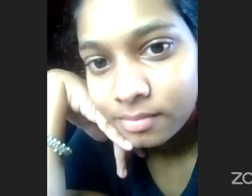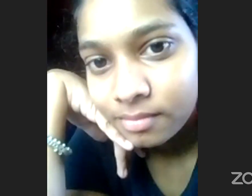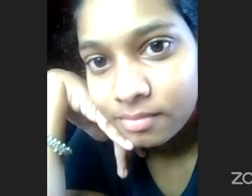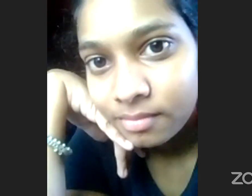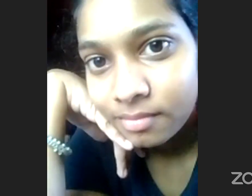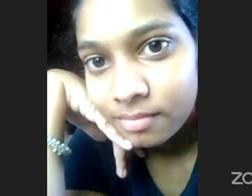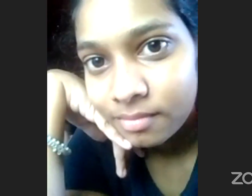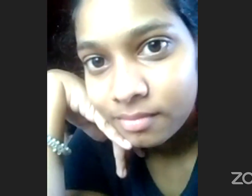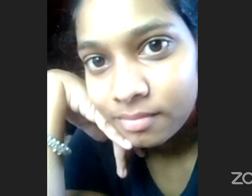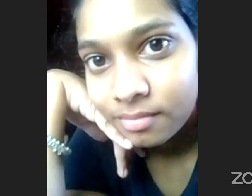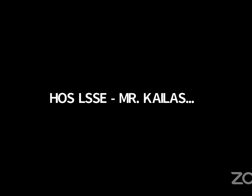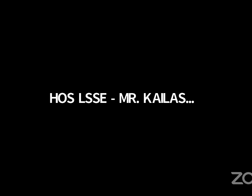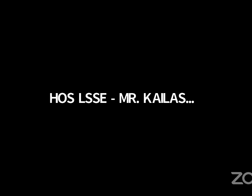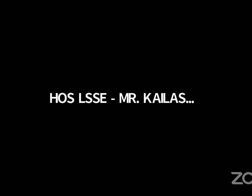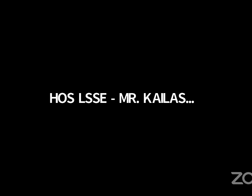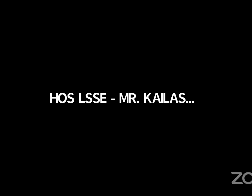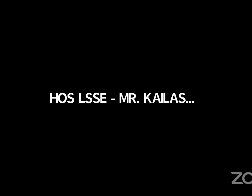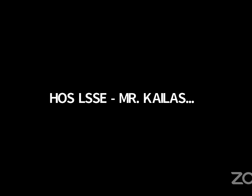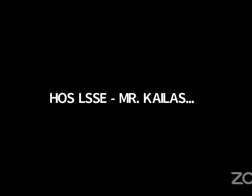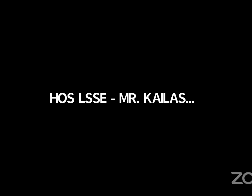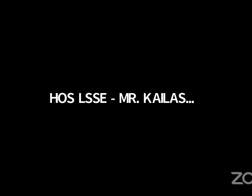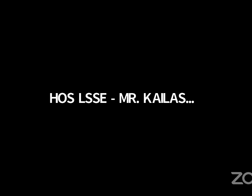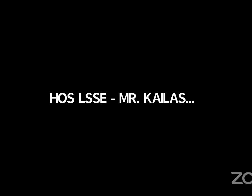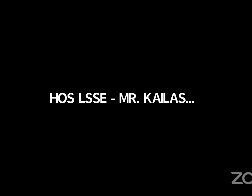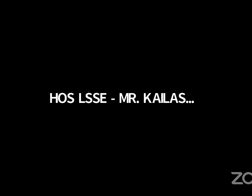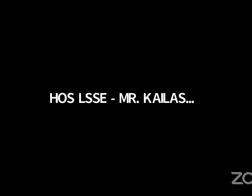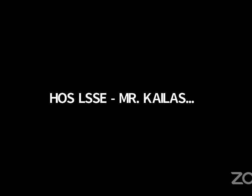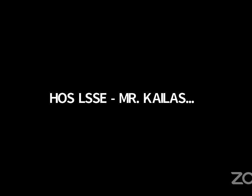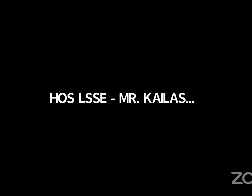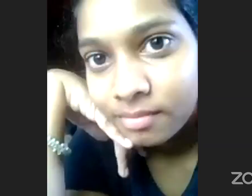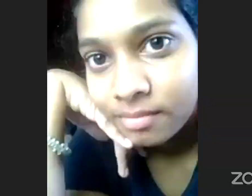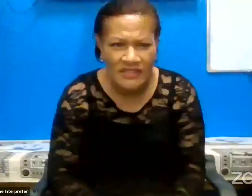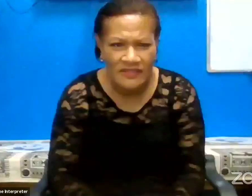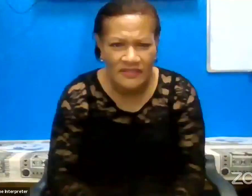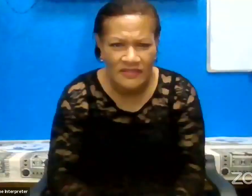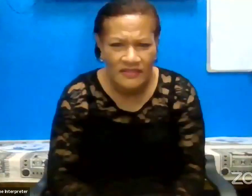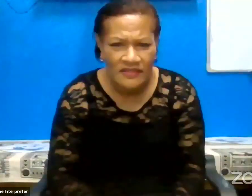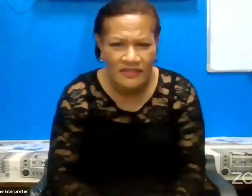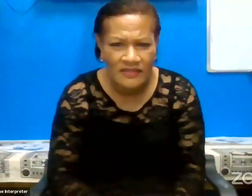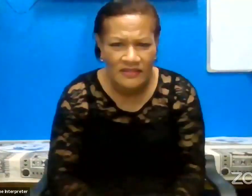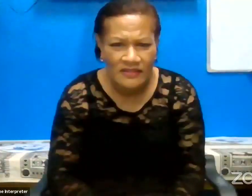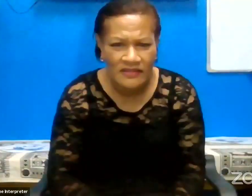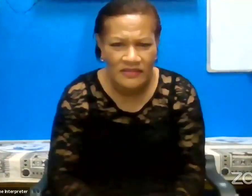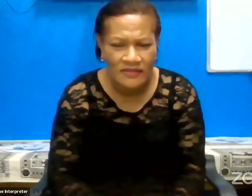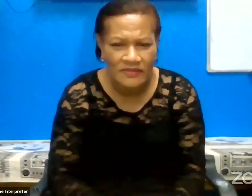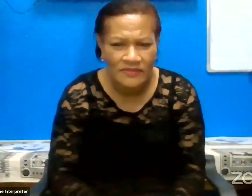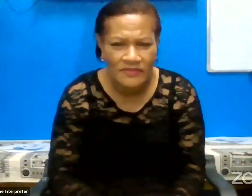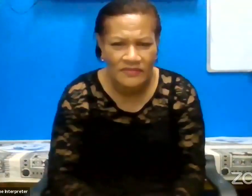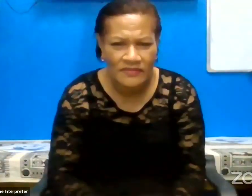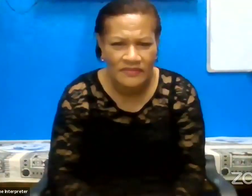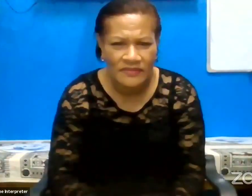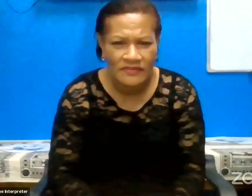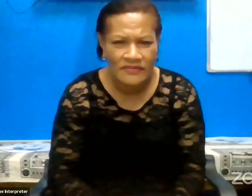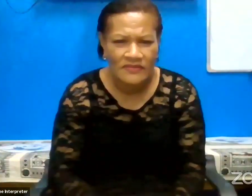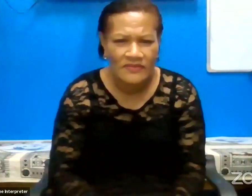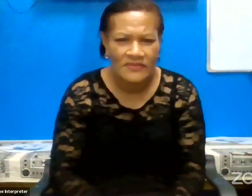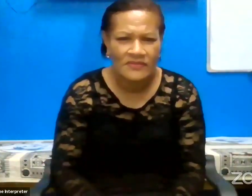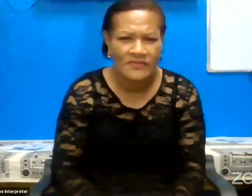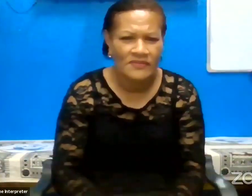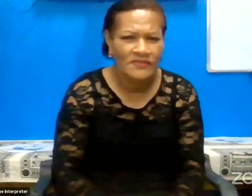Raul who is going to take us with the a group photo Then